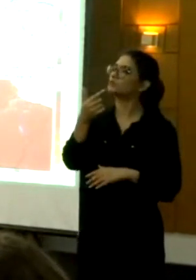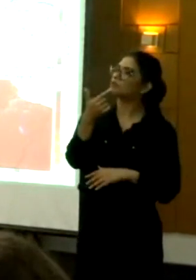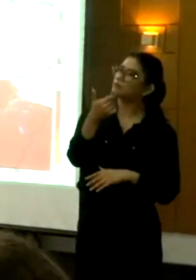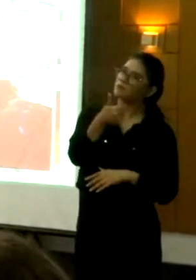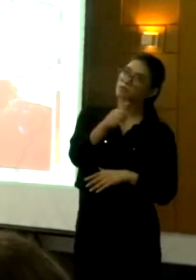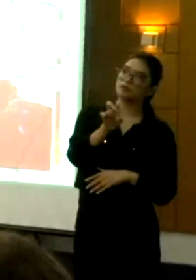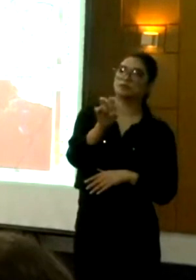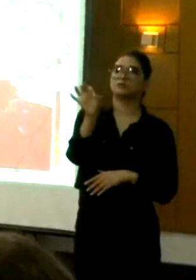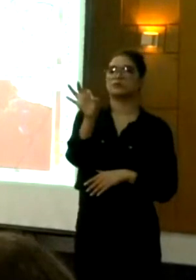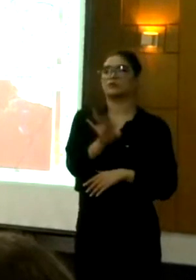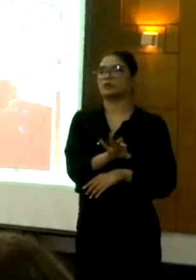, apparently